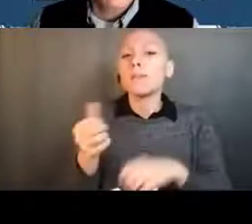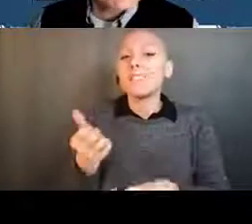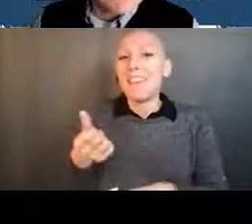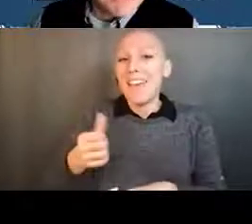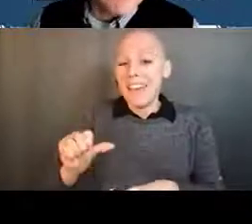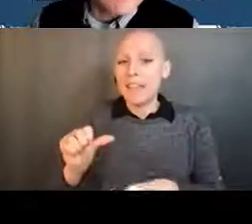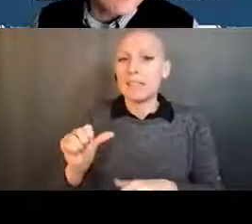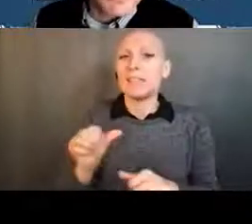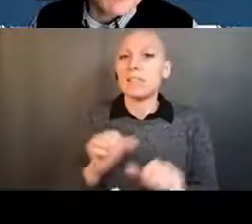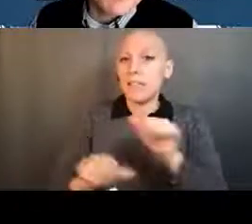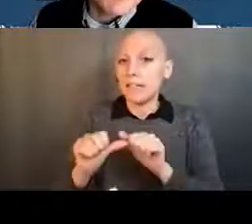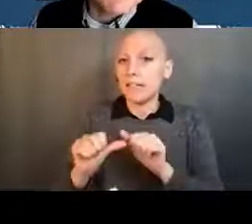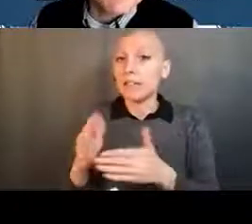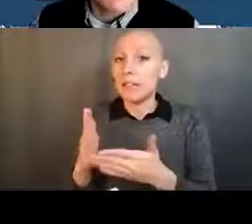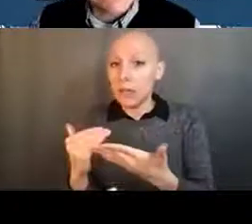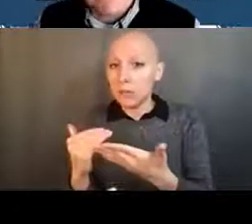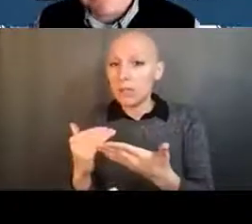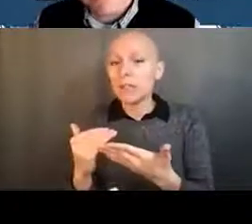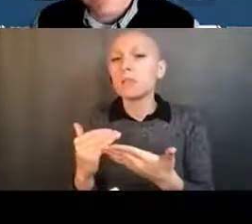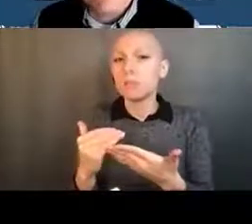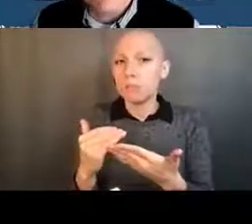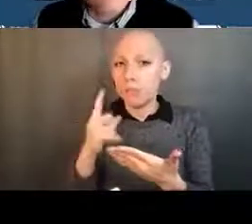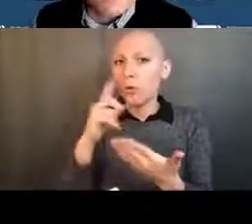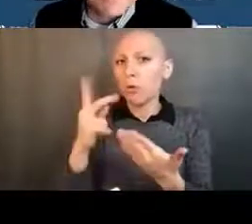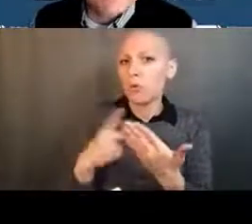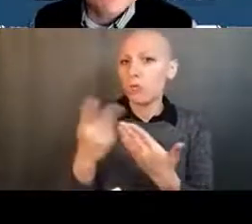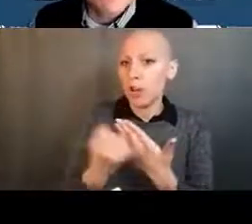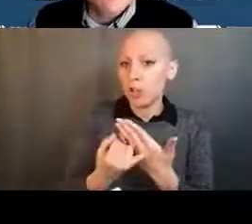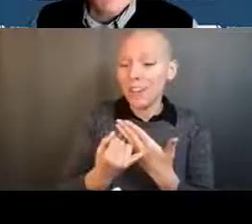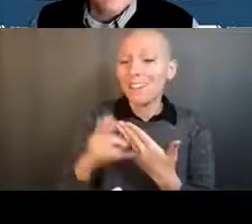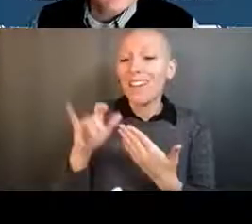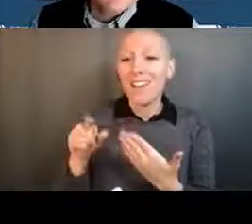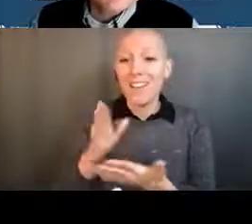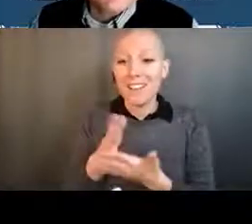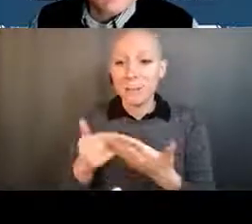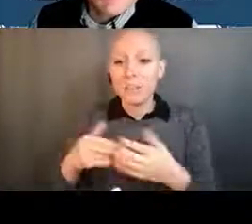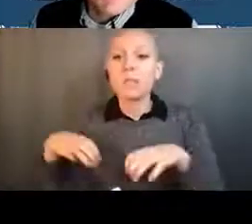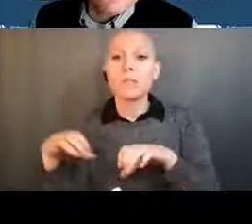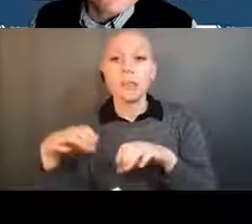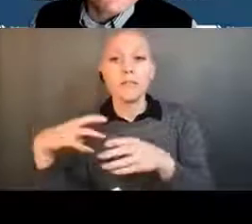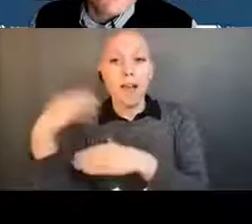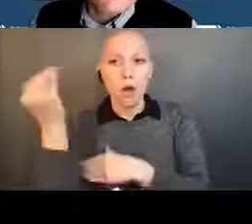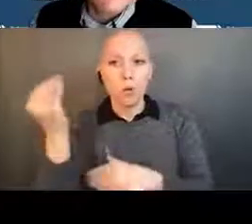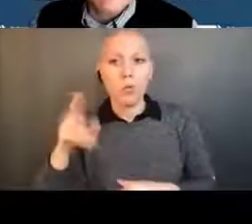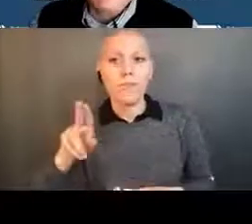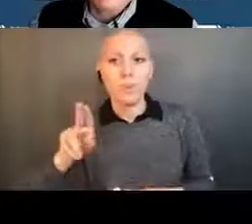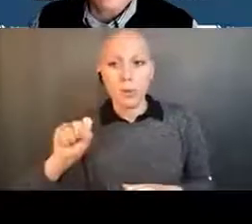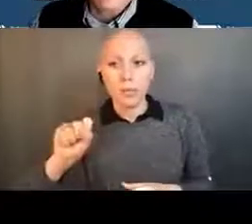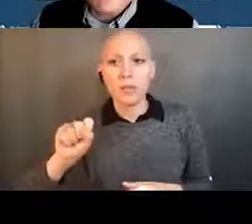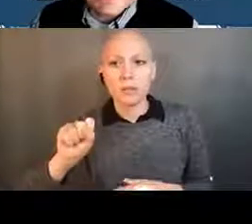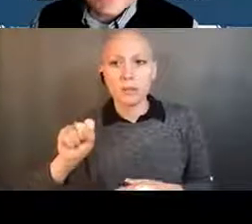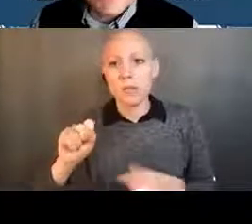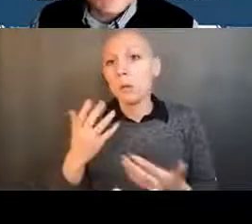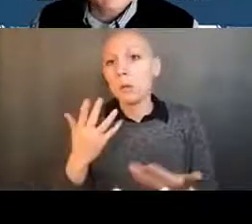or segment of a project outside of the US." These may include involvement of human subjects,